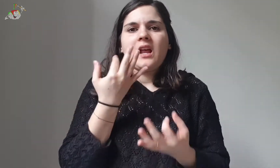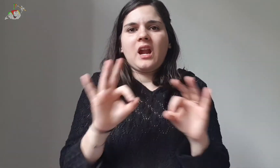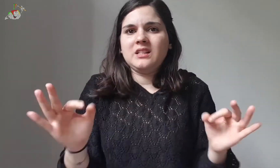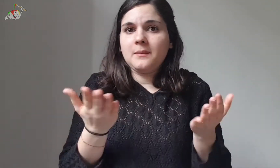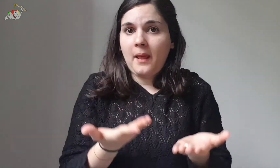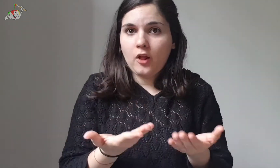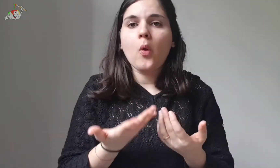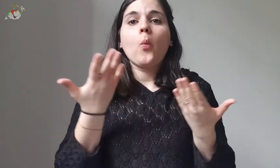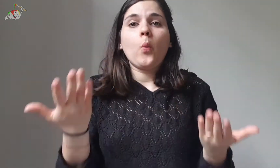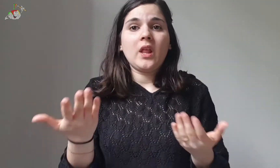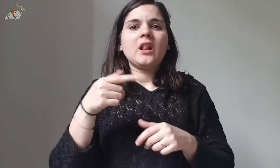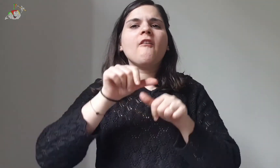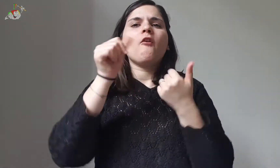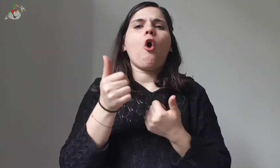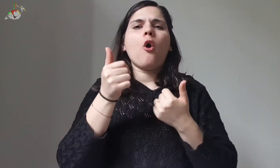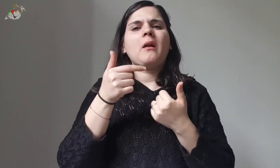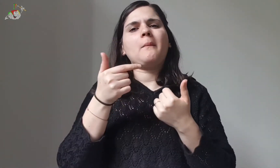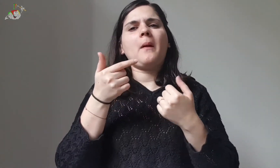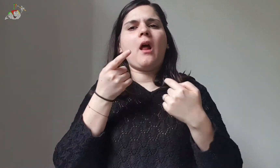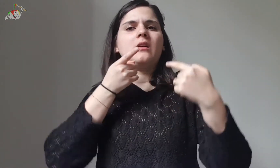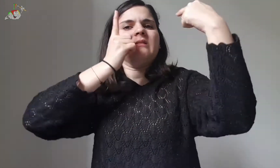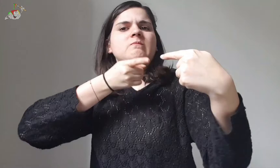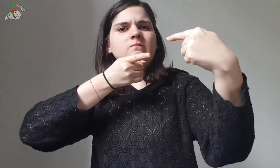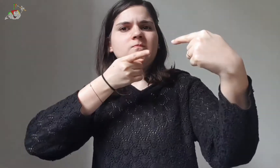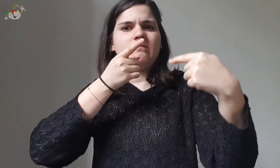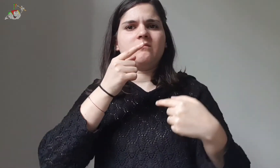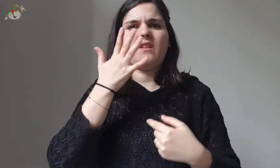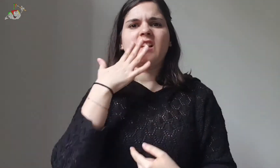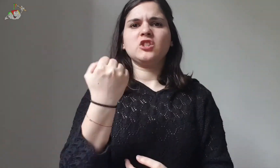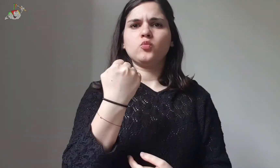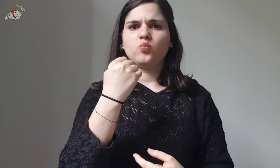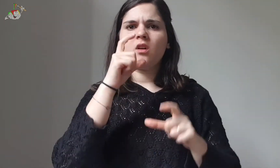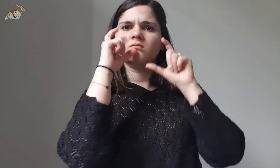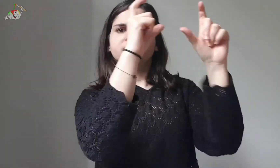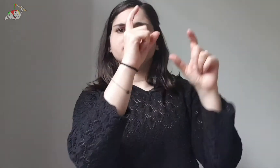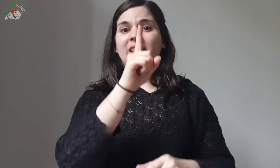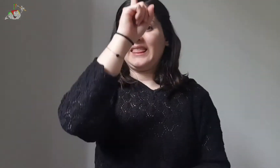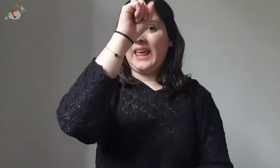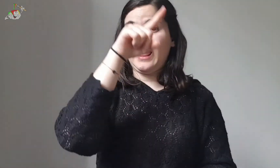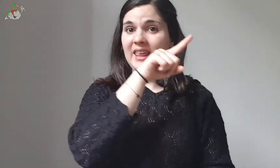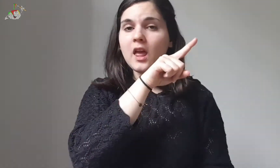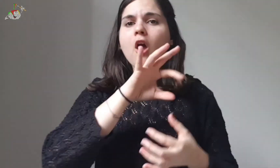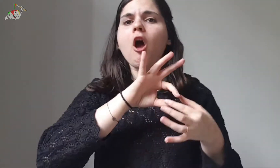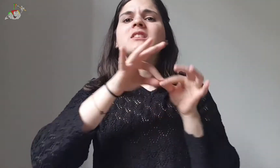disrespectful action . So it was like defying and insulting the Gods with the consequence